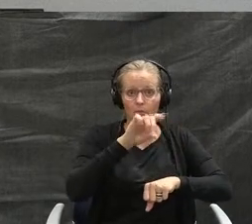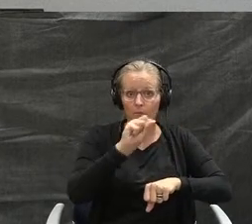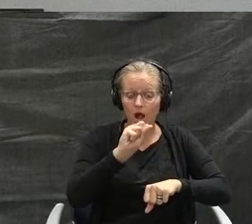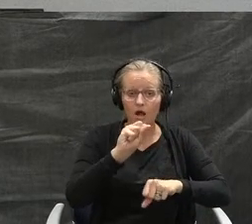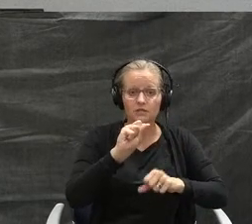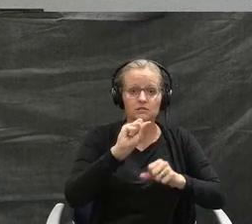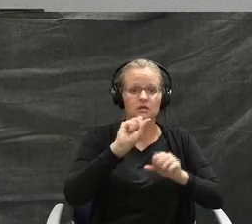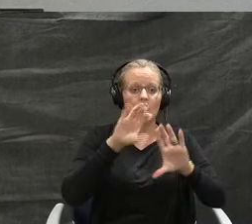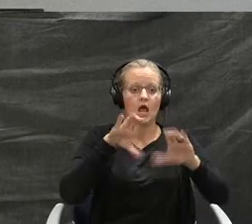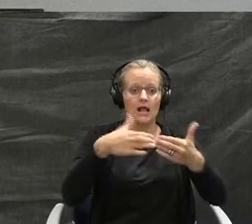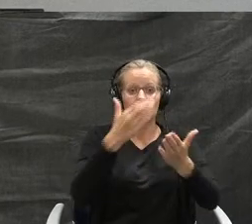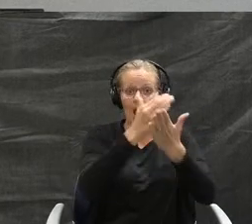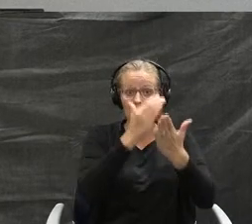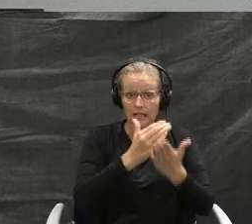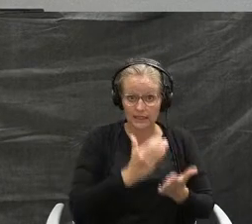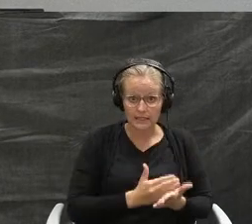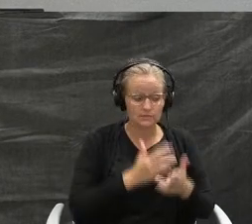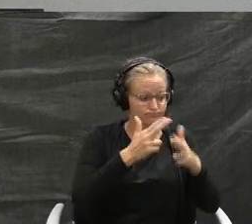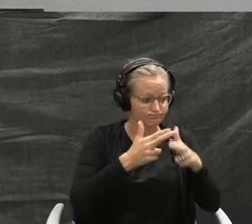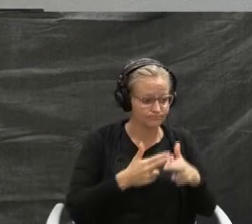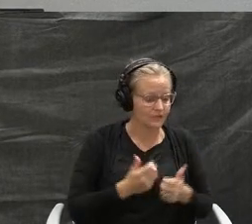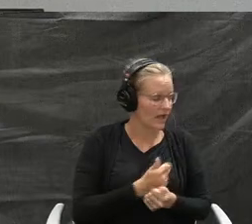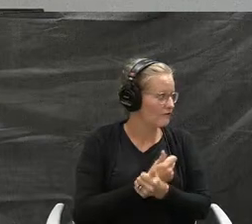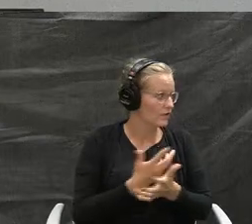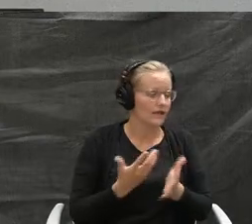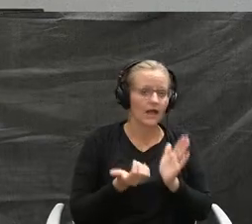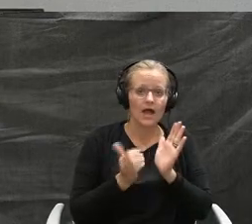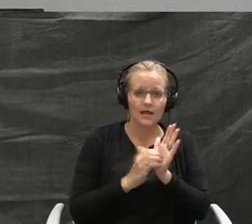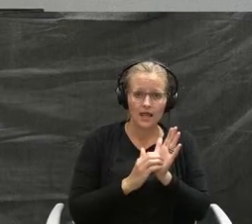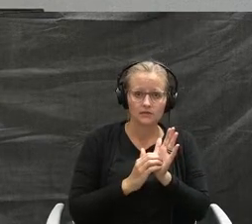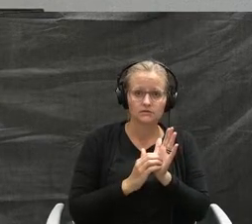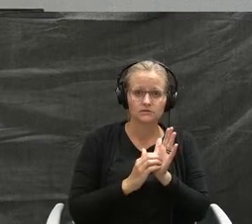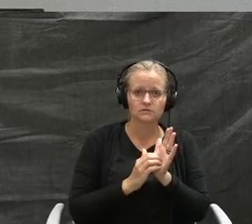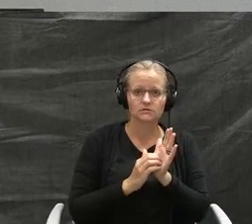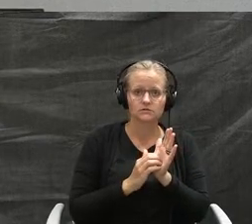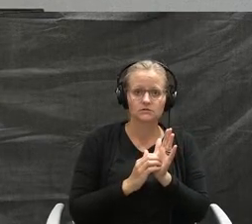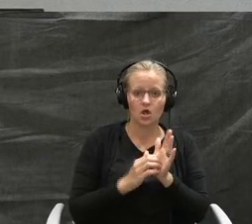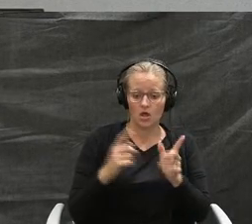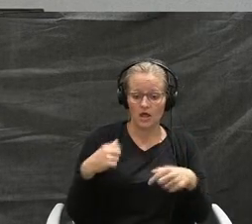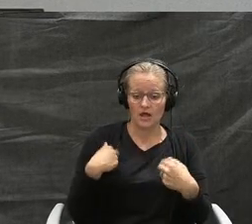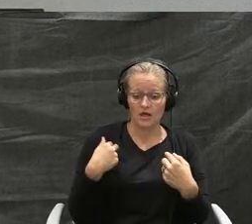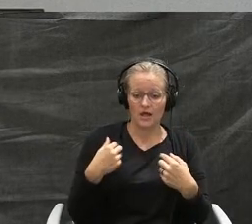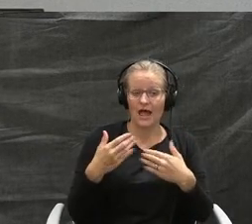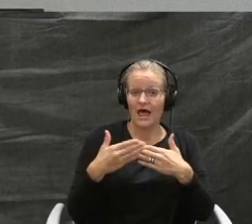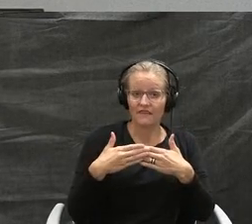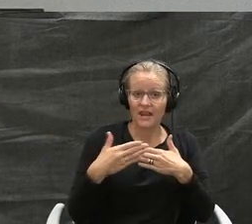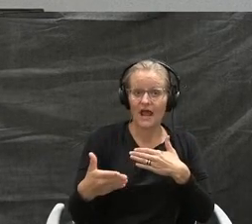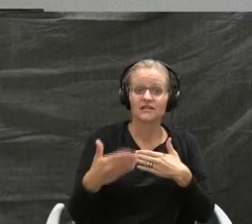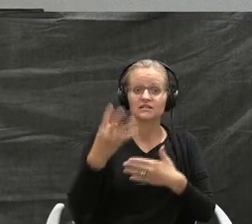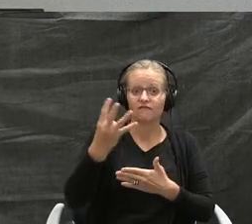And again, these four weeks will used appropriately, but they're going to be busy.